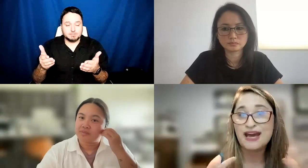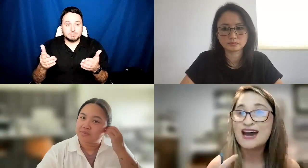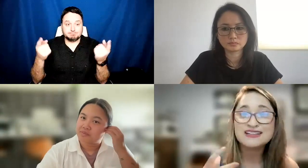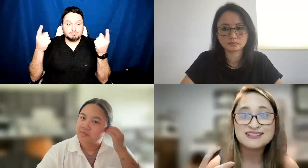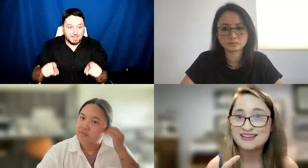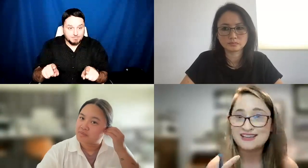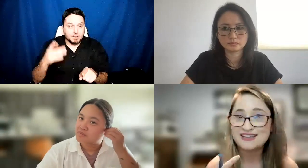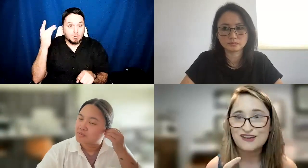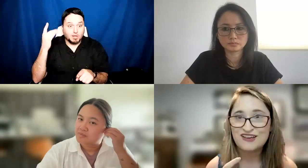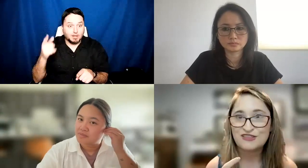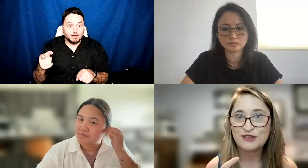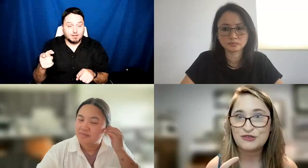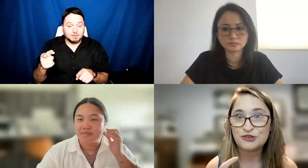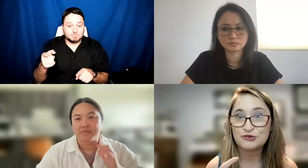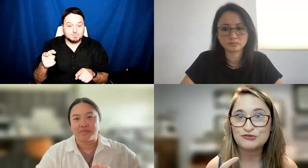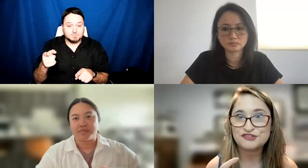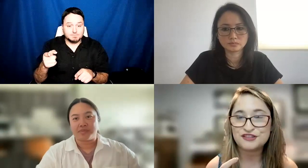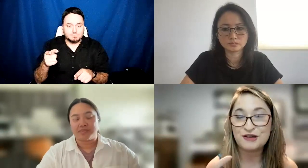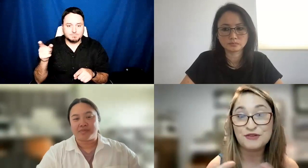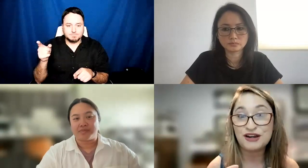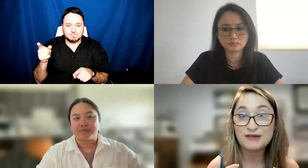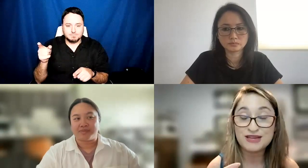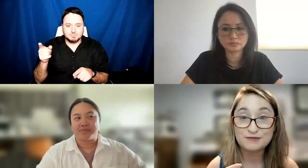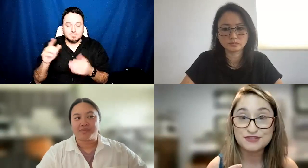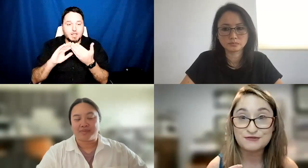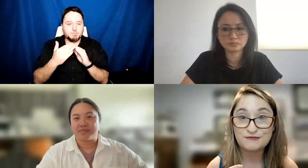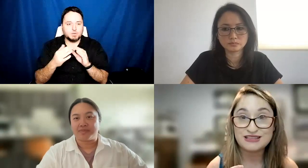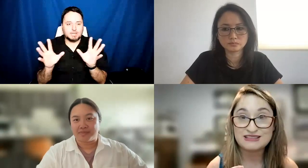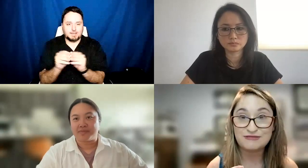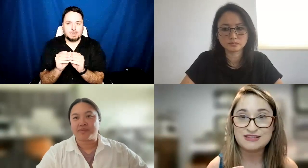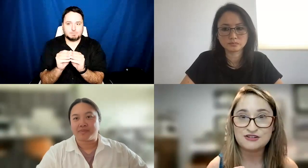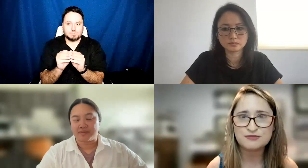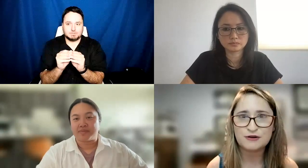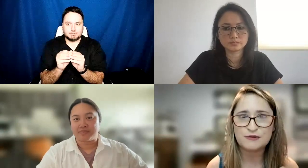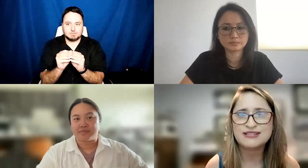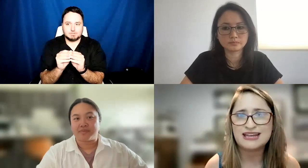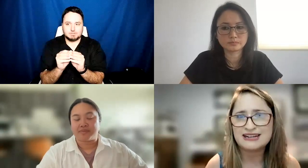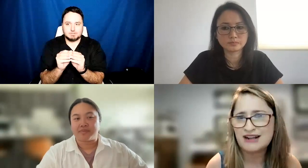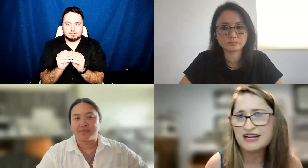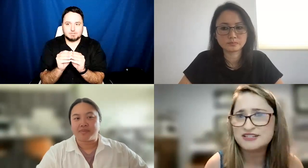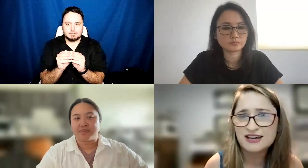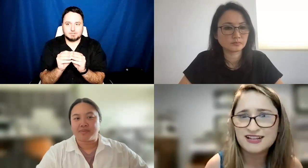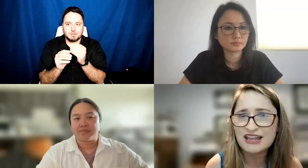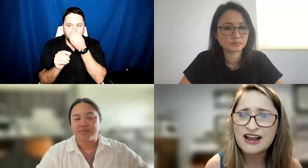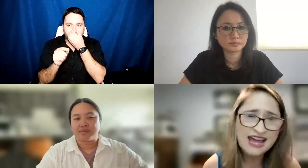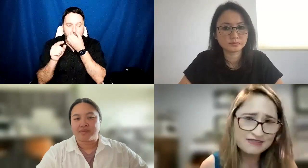because of those community meetups with Synergies where we like kind of just huddle together,